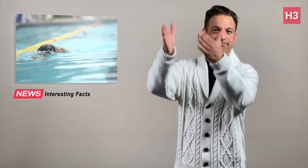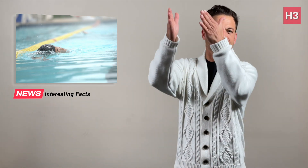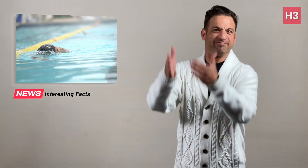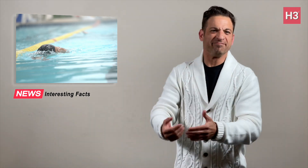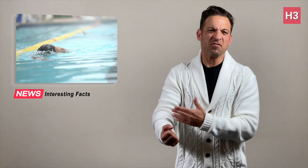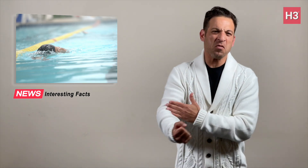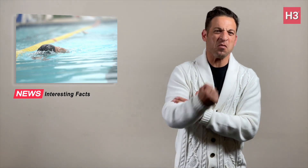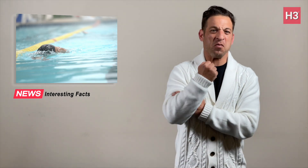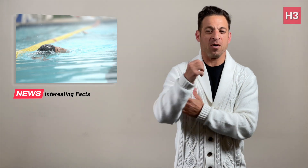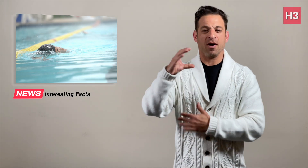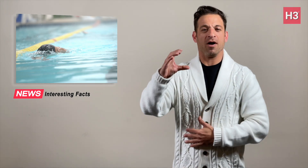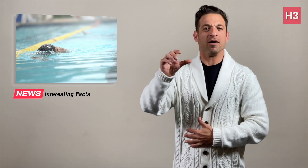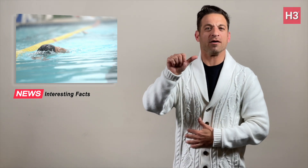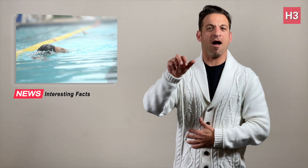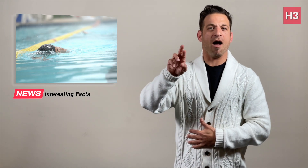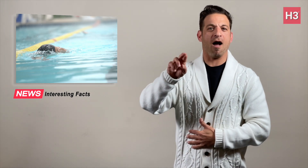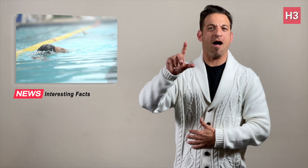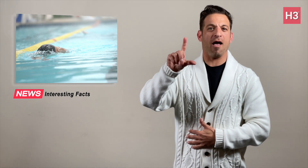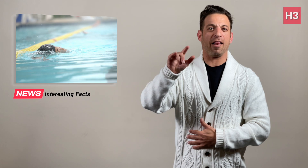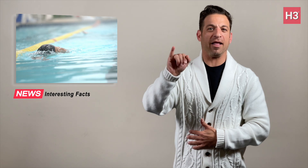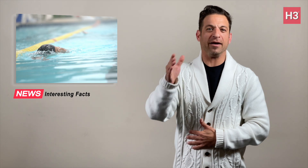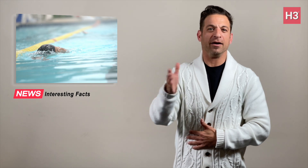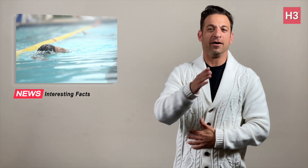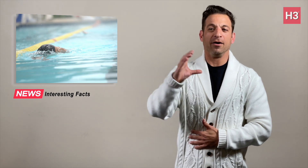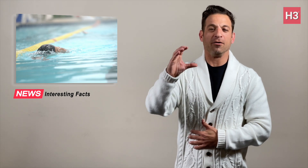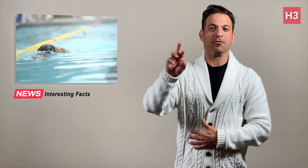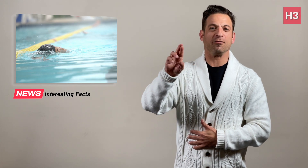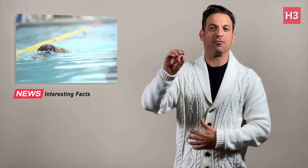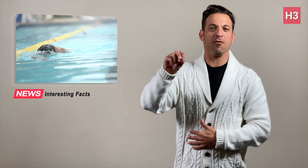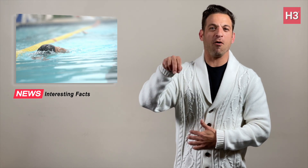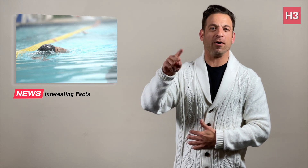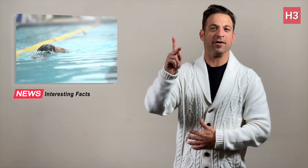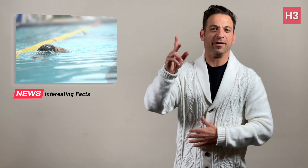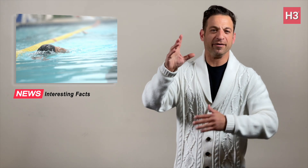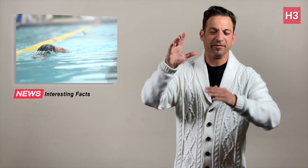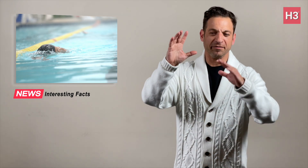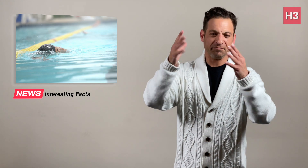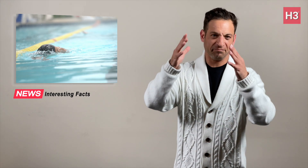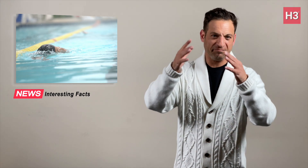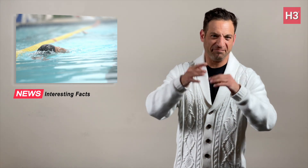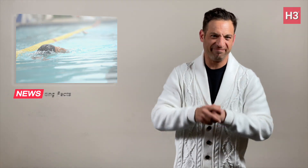from the USA again with Carli Cronk, the most decorated Deaflympian.